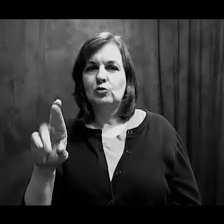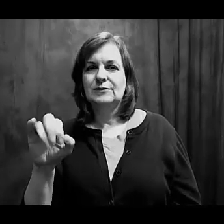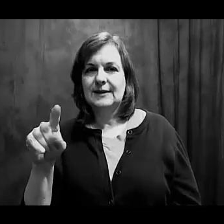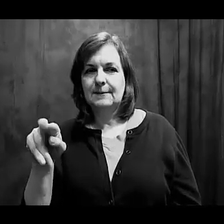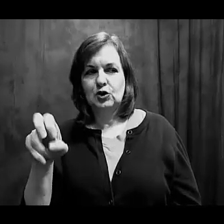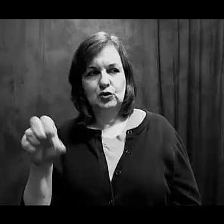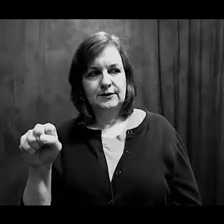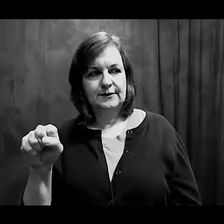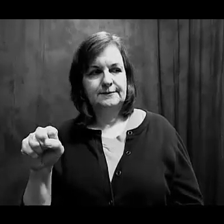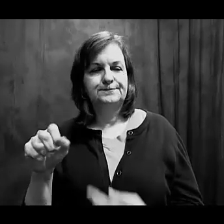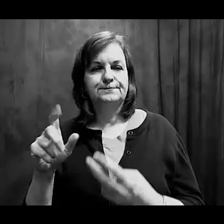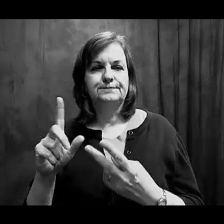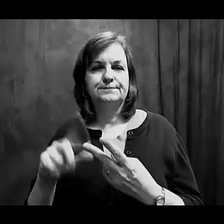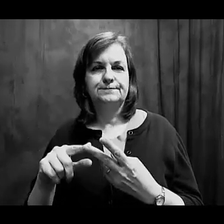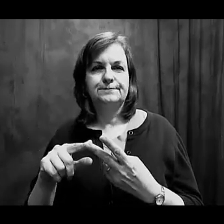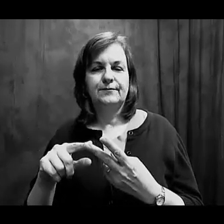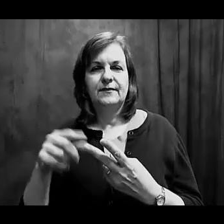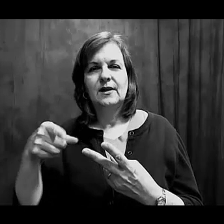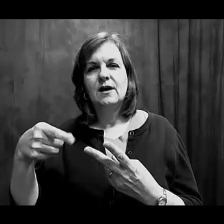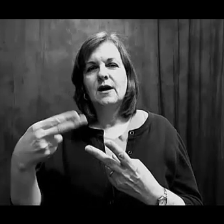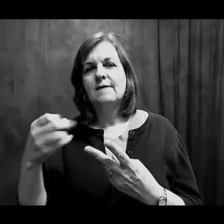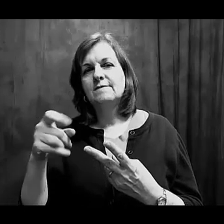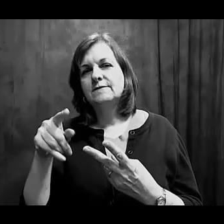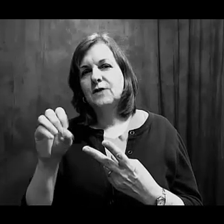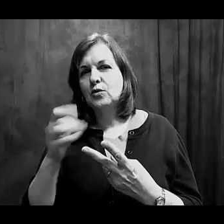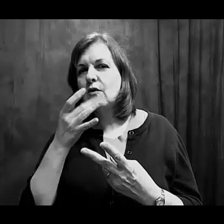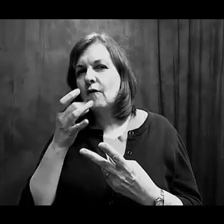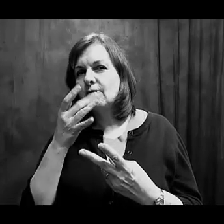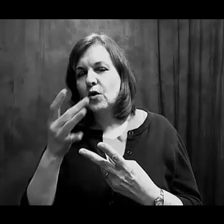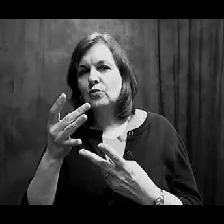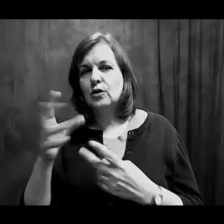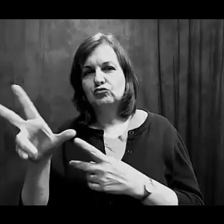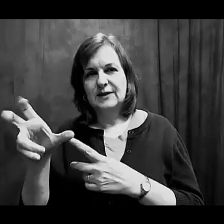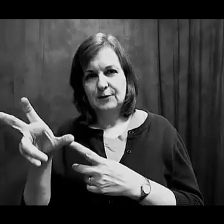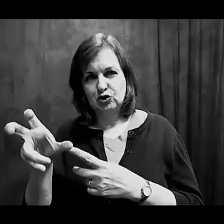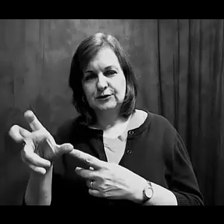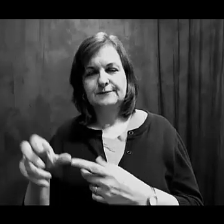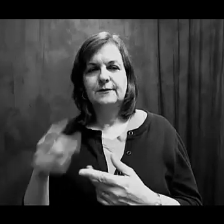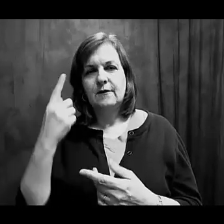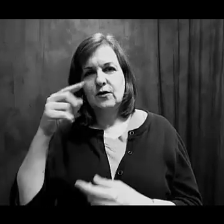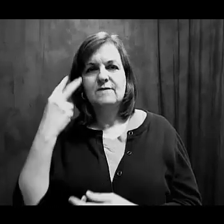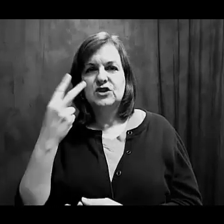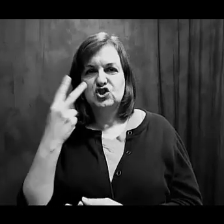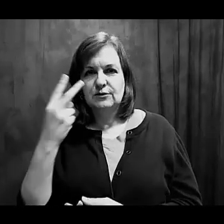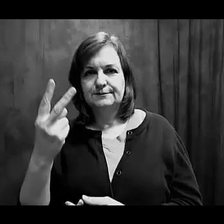we have photoreceptors for your vision